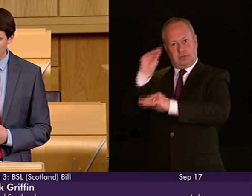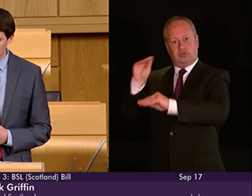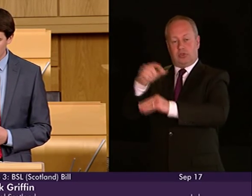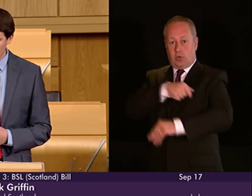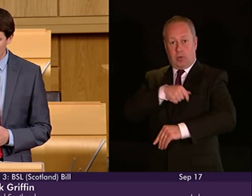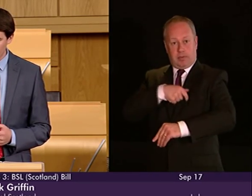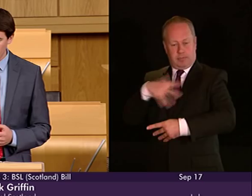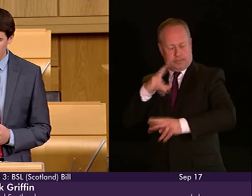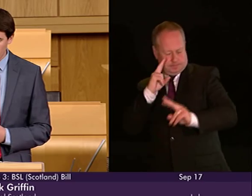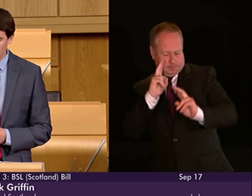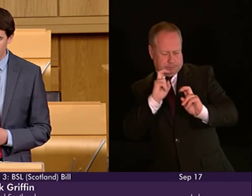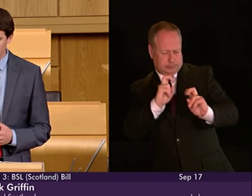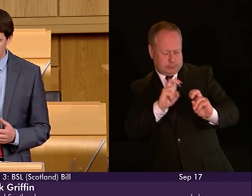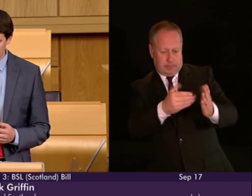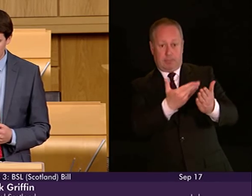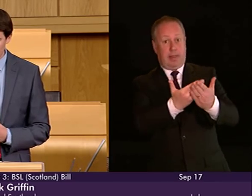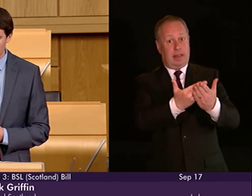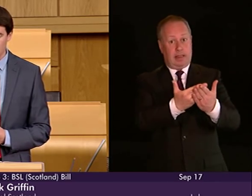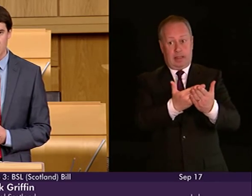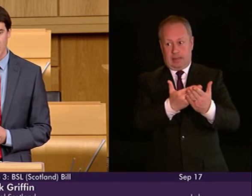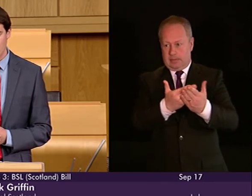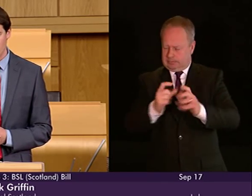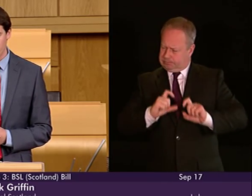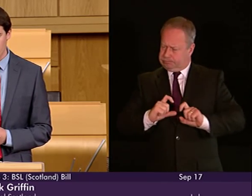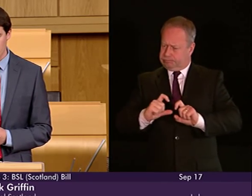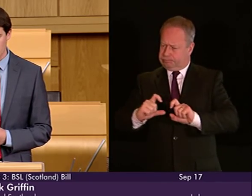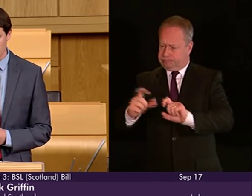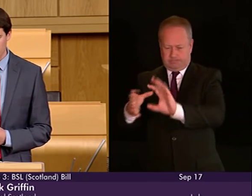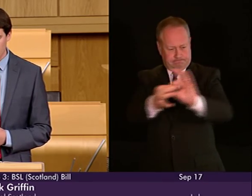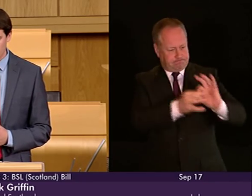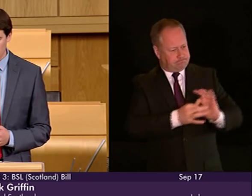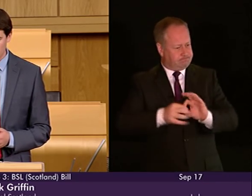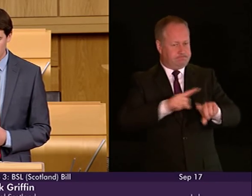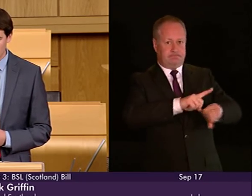scrutiny of the bill and for its continued engagement with members of the deaf